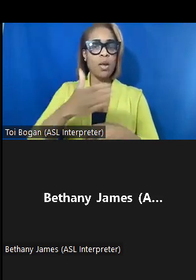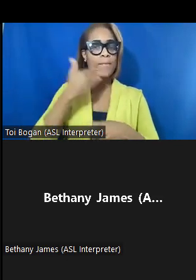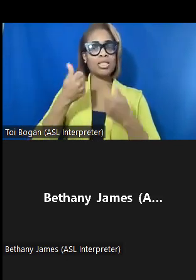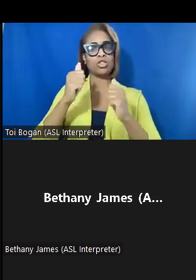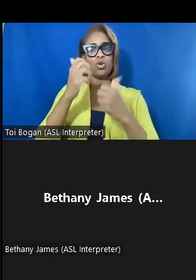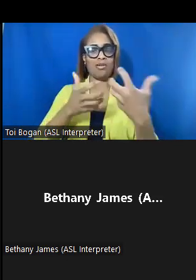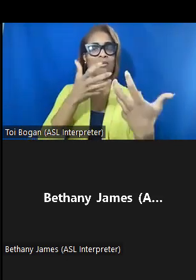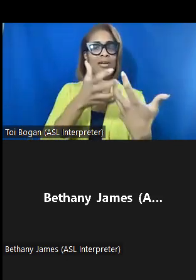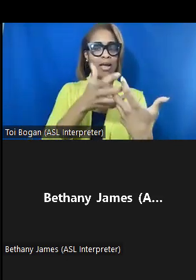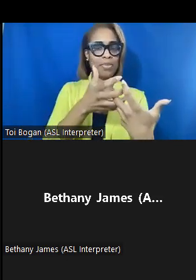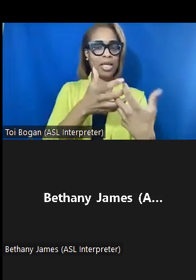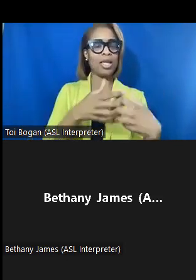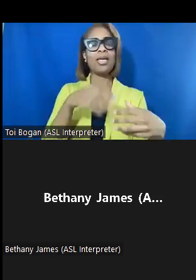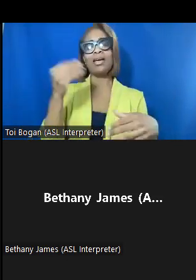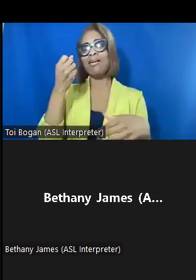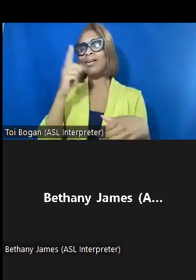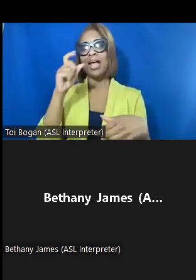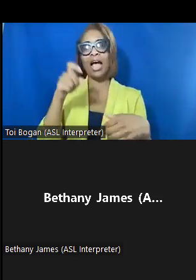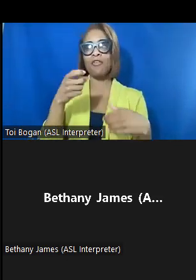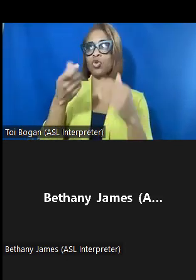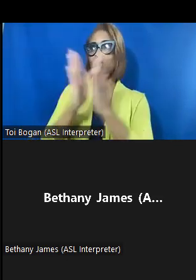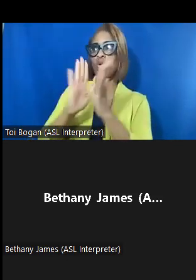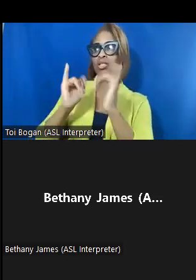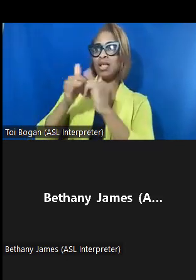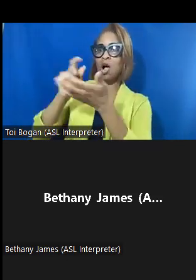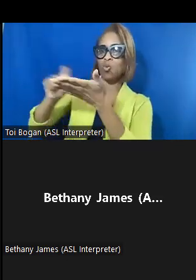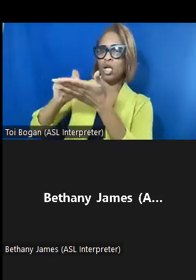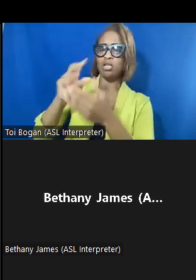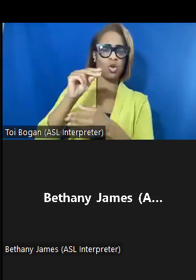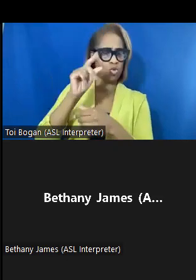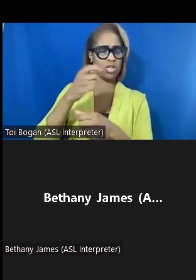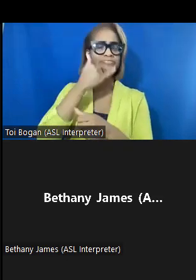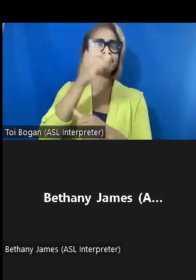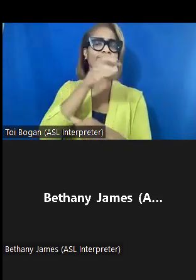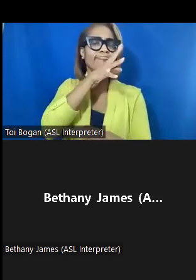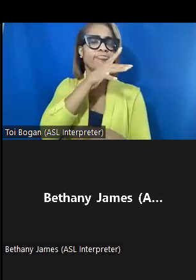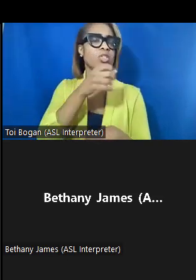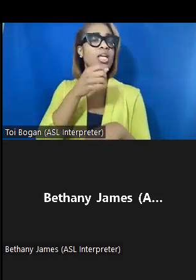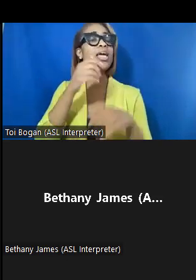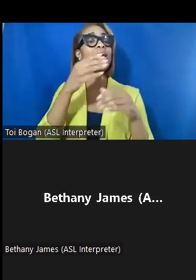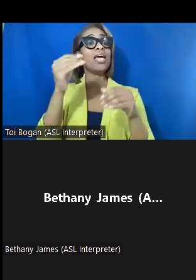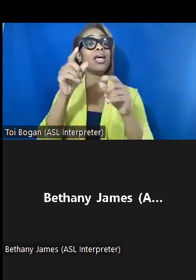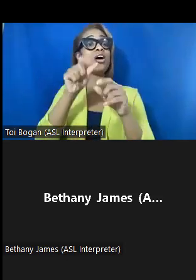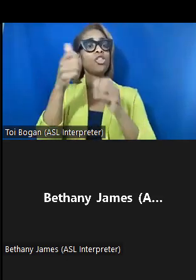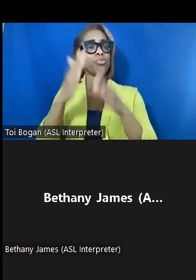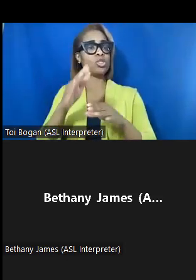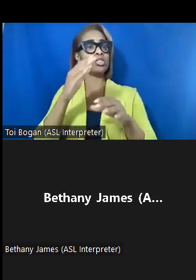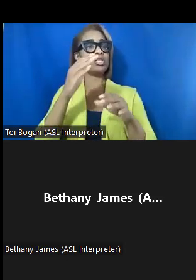And it doesn't have to be in writing, so requests can be verbal, and they can also be made on behalf of a person with a disability, if assistance is required.